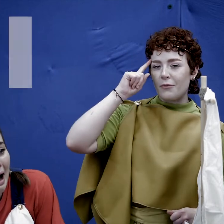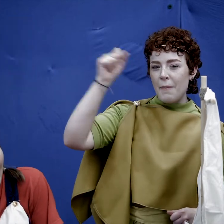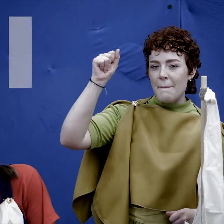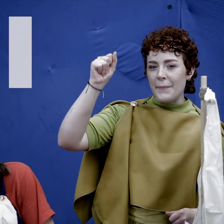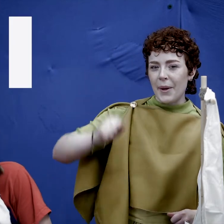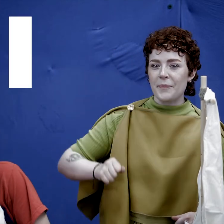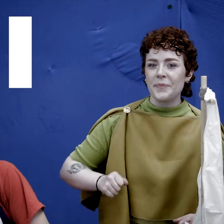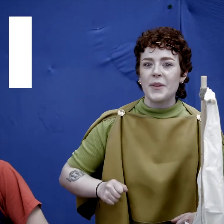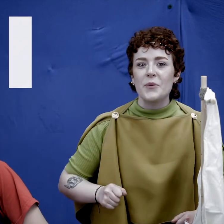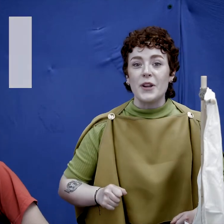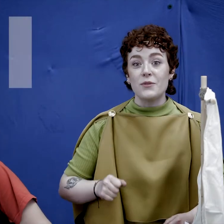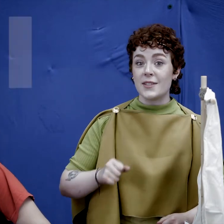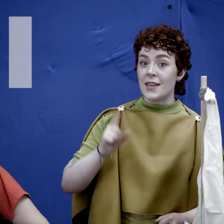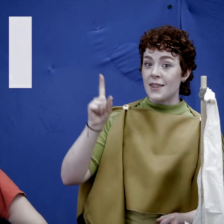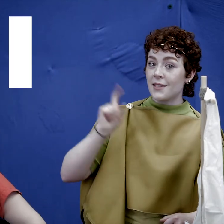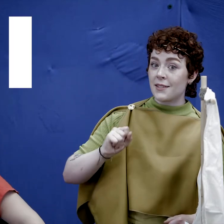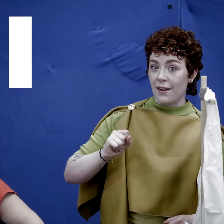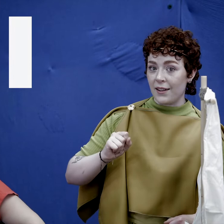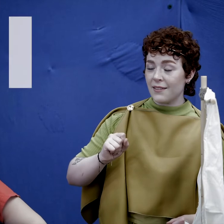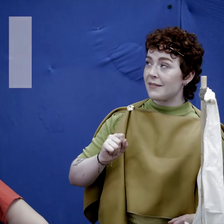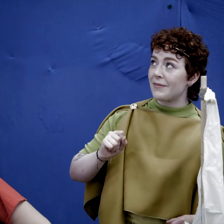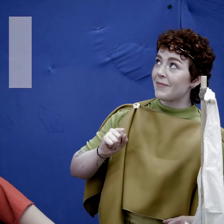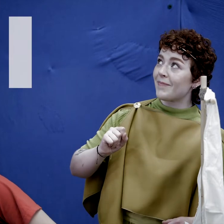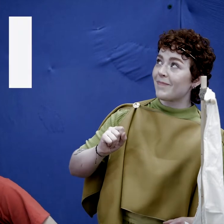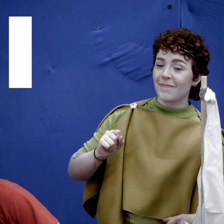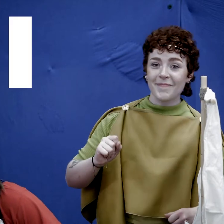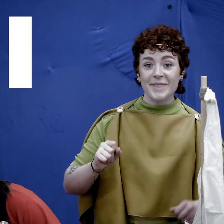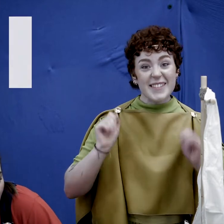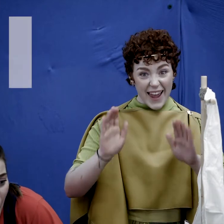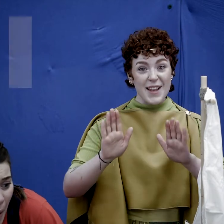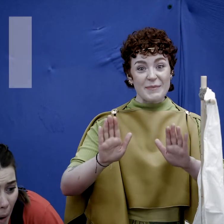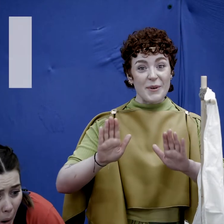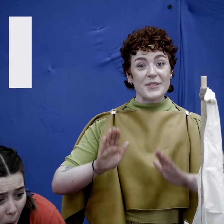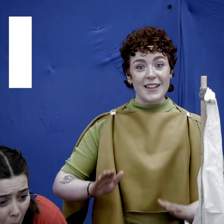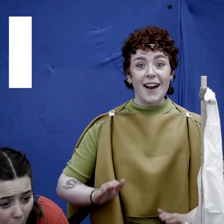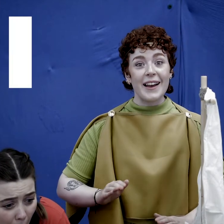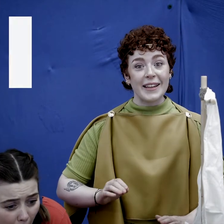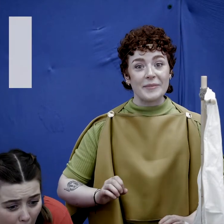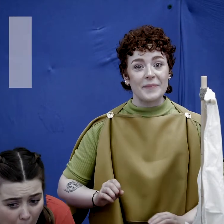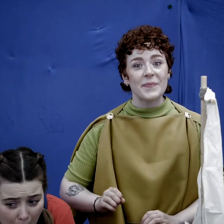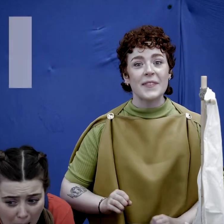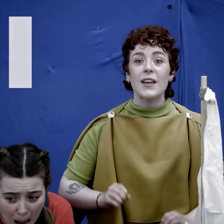Remember, when you see this sign, take more time.